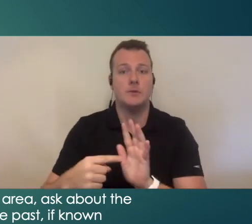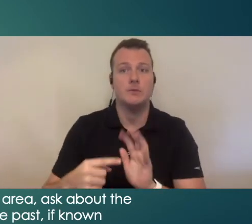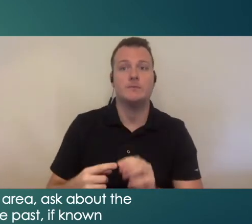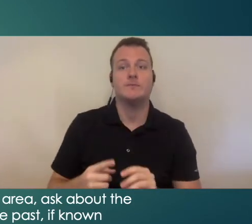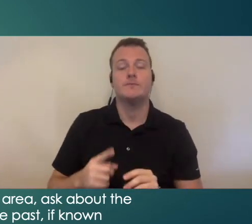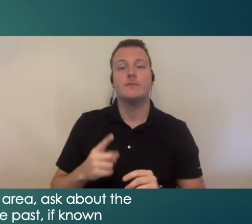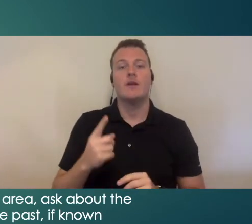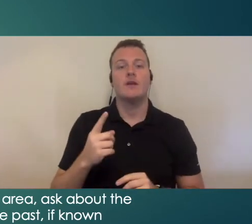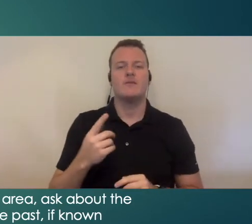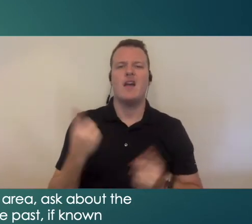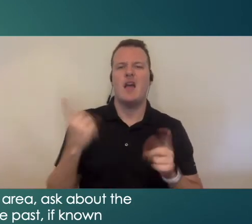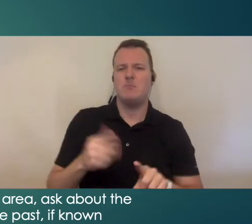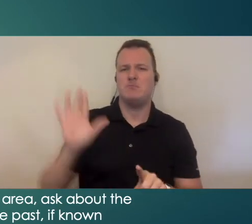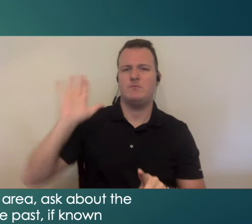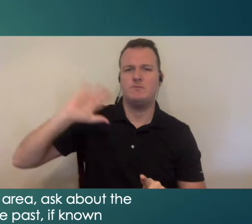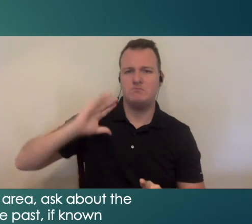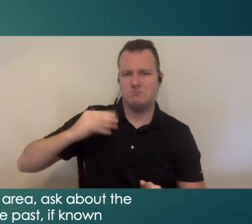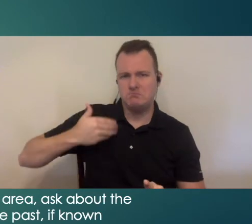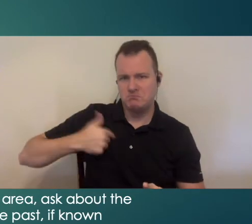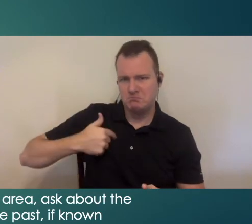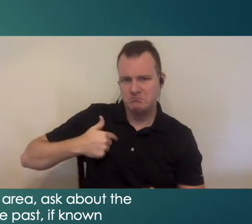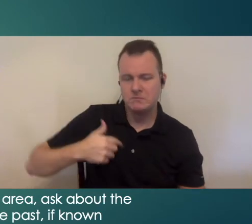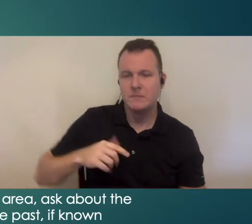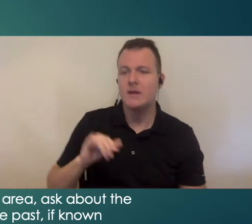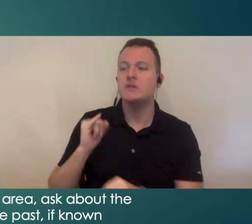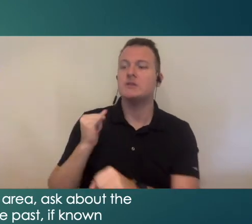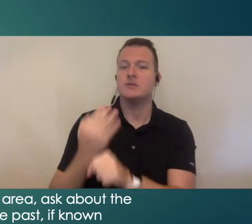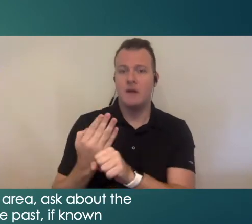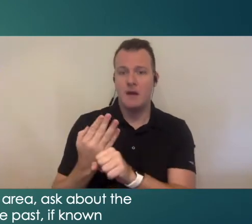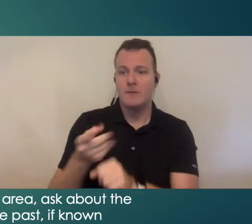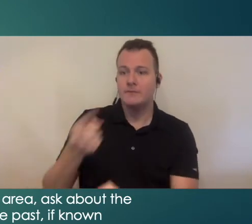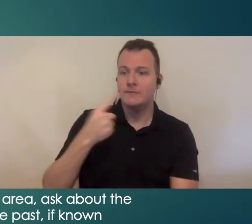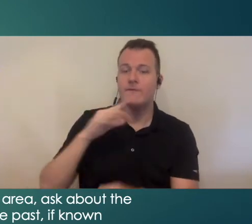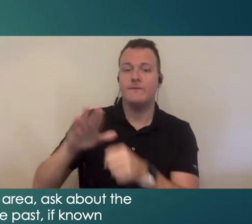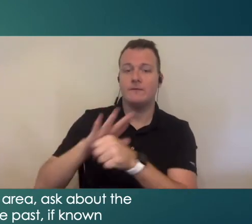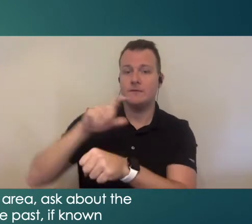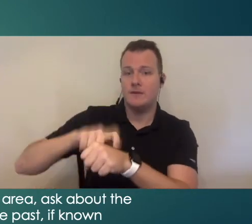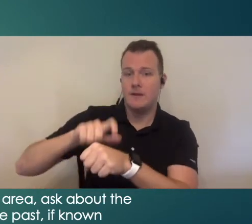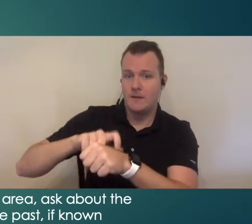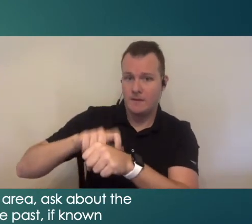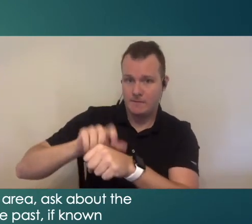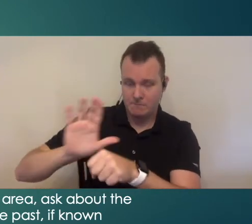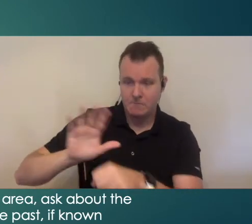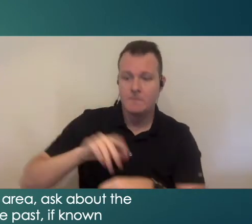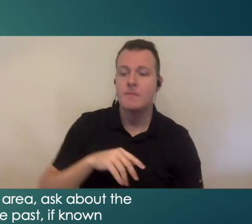interview I had once, the job posting was for a full-time position,